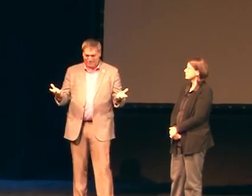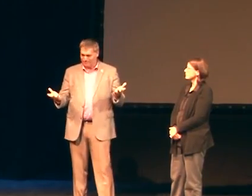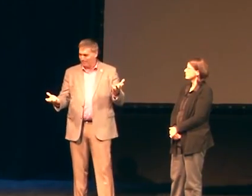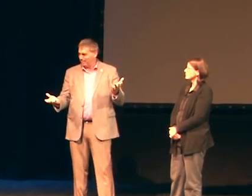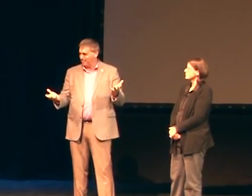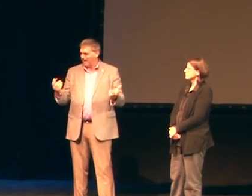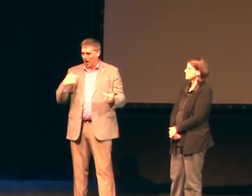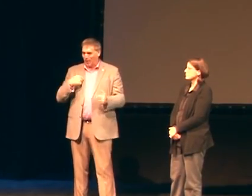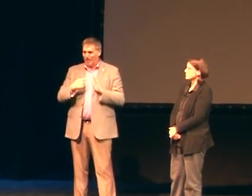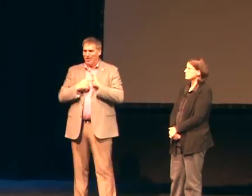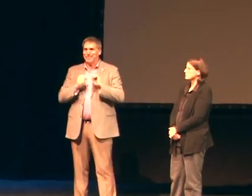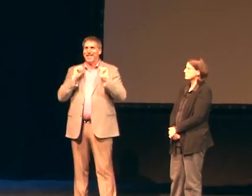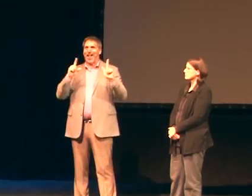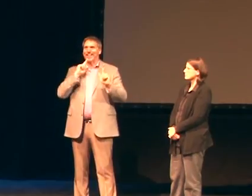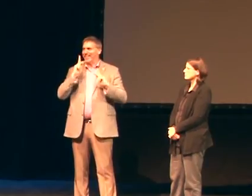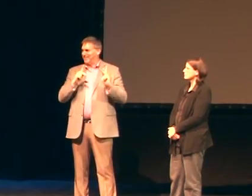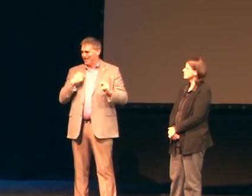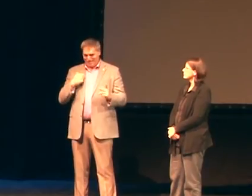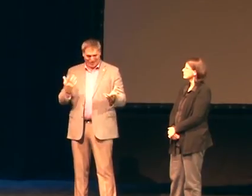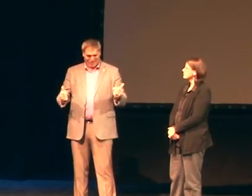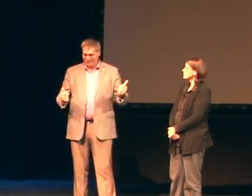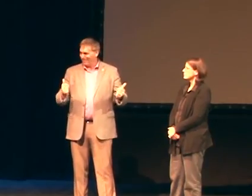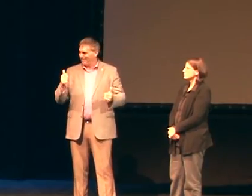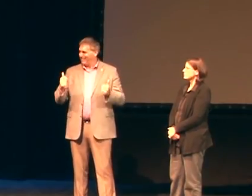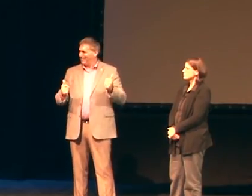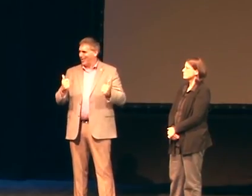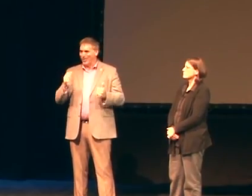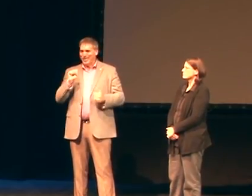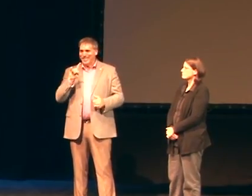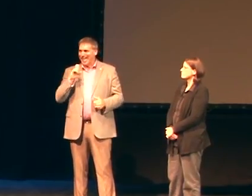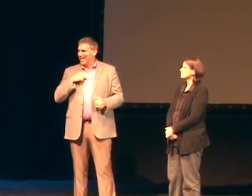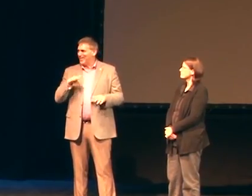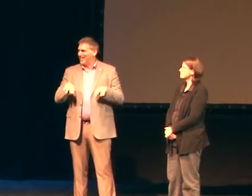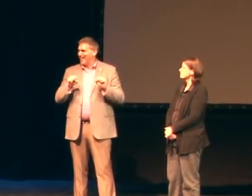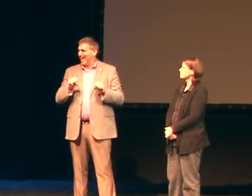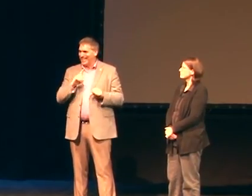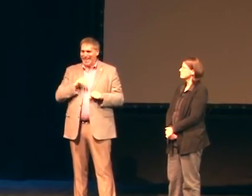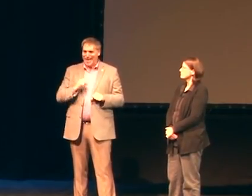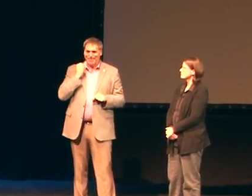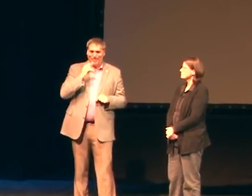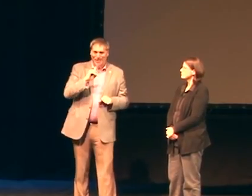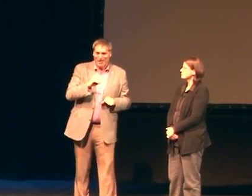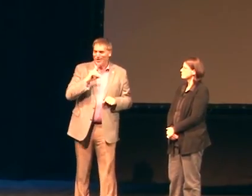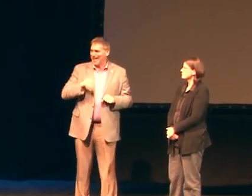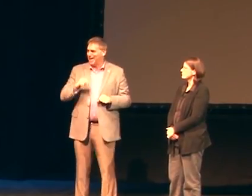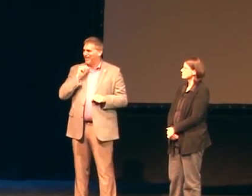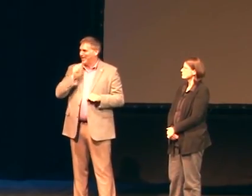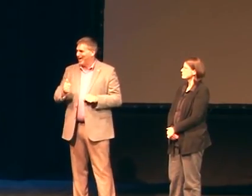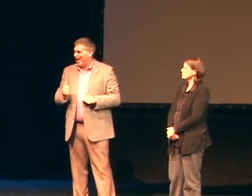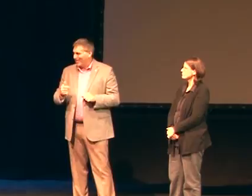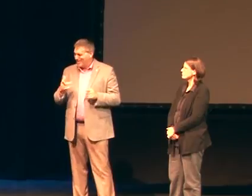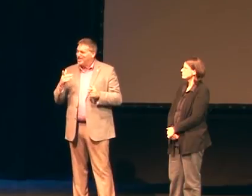no, we're oppressed so we have to represent all Deaf people, which side do we take? Dammed